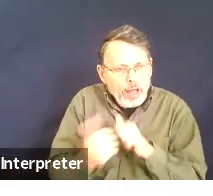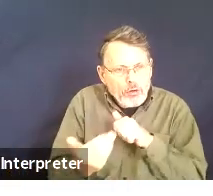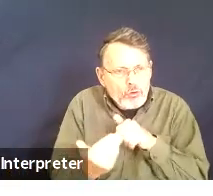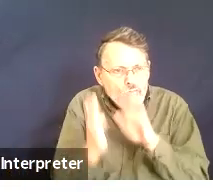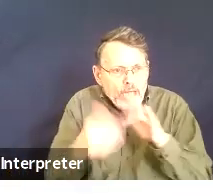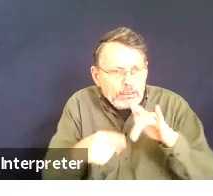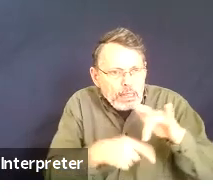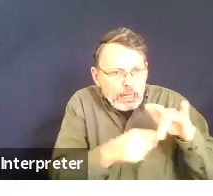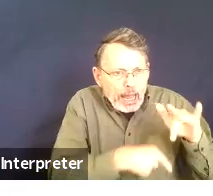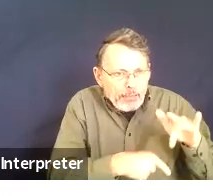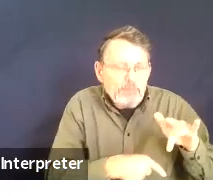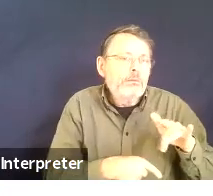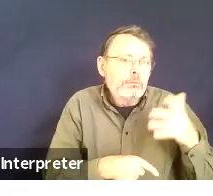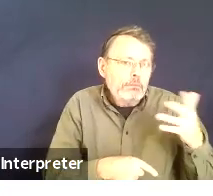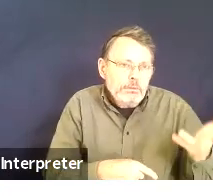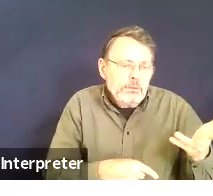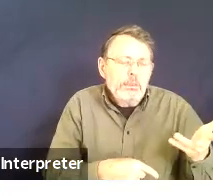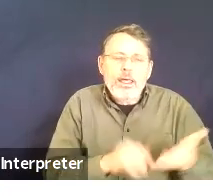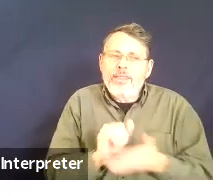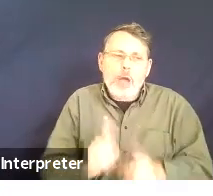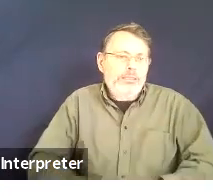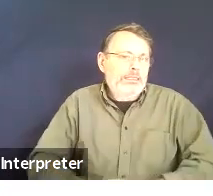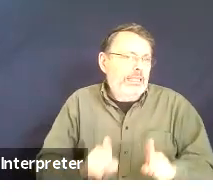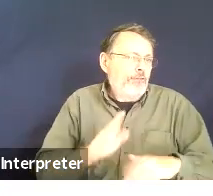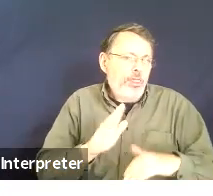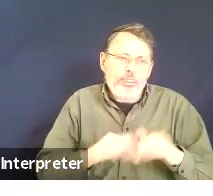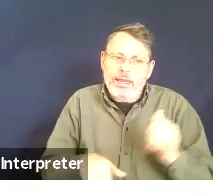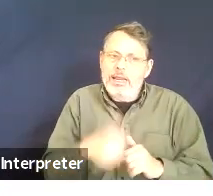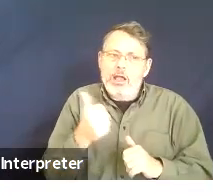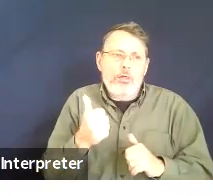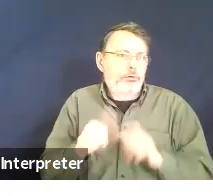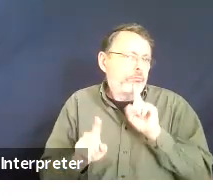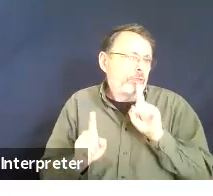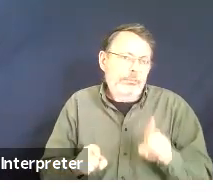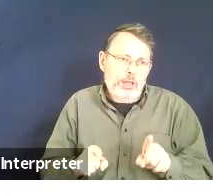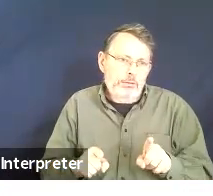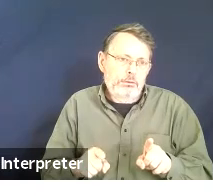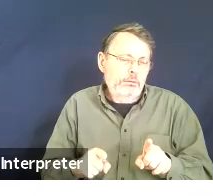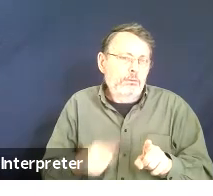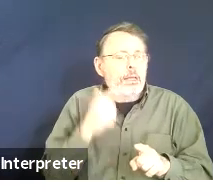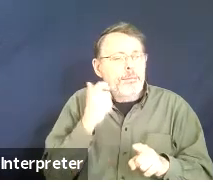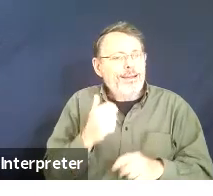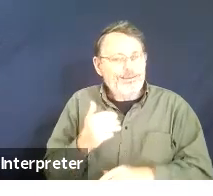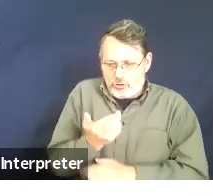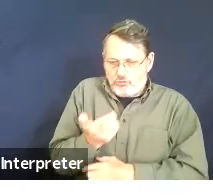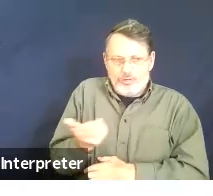was much different than any other response I had ever worked because the resources were much more